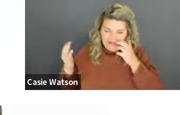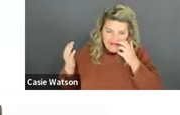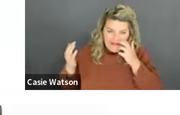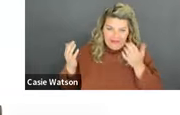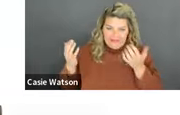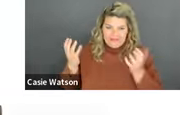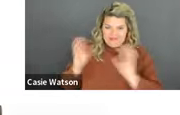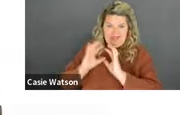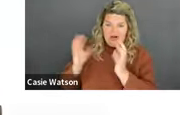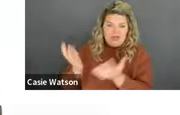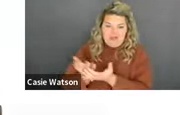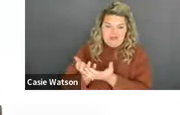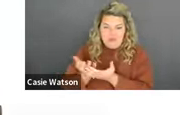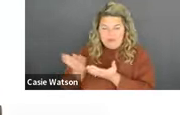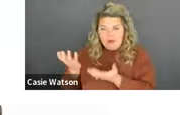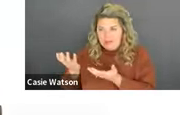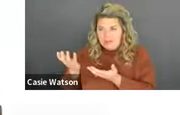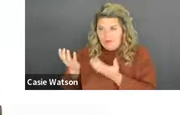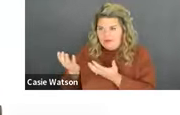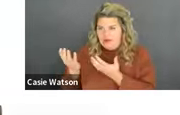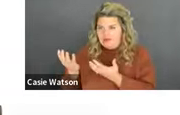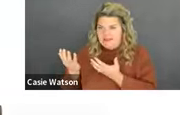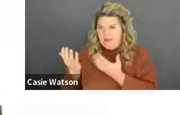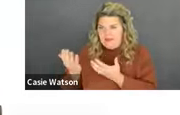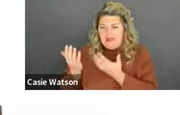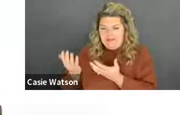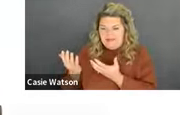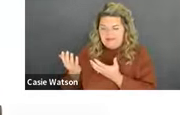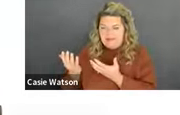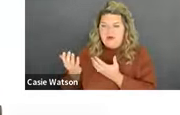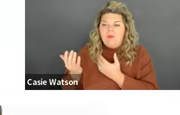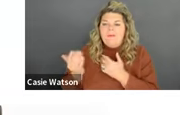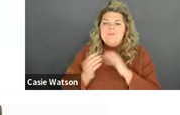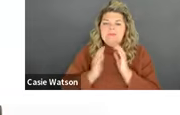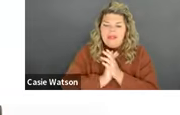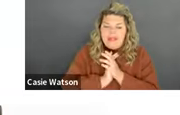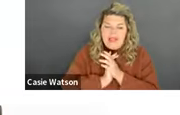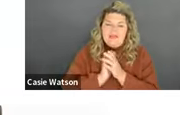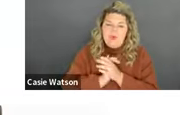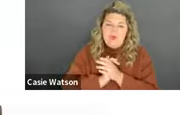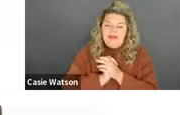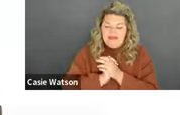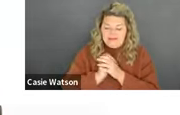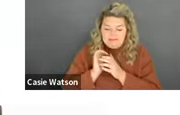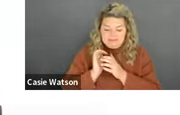'Cause in English, in our culture, we probably wouldn't understand what that means. So again, the point is,